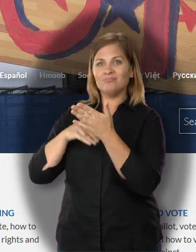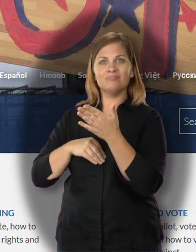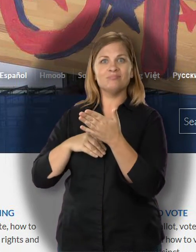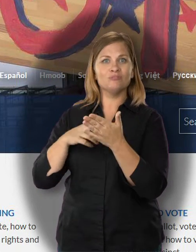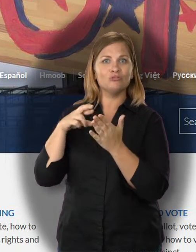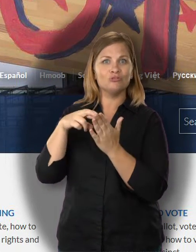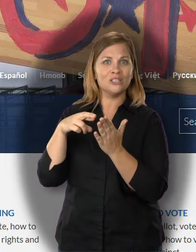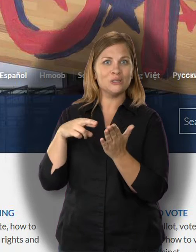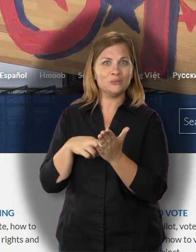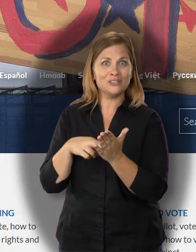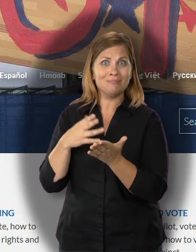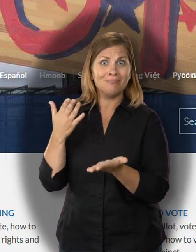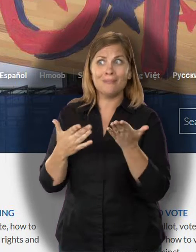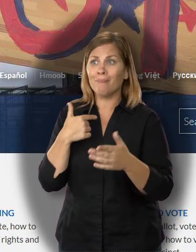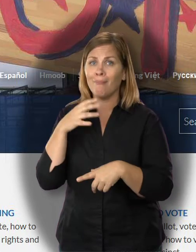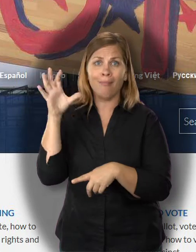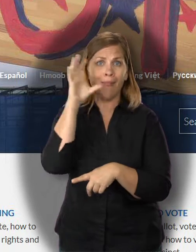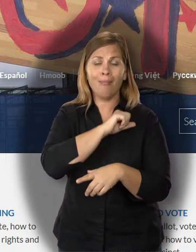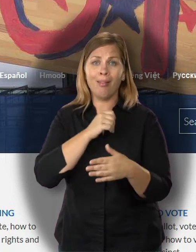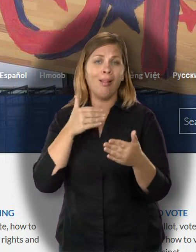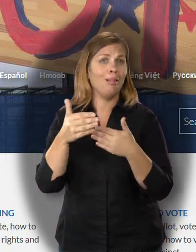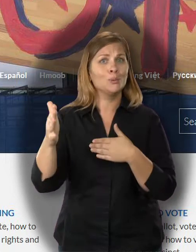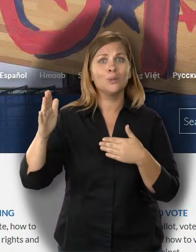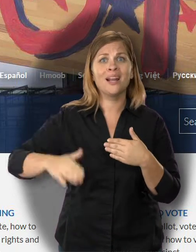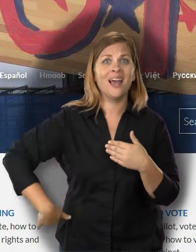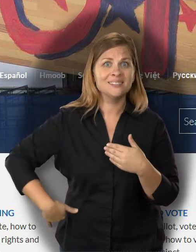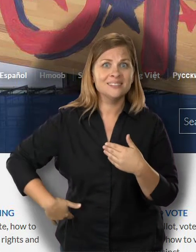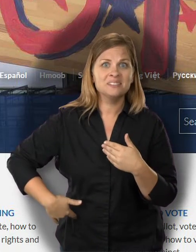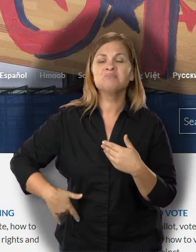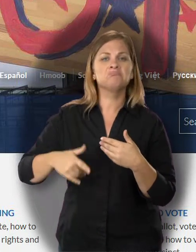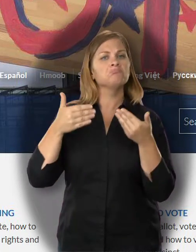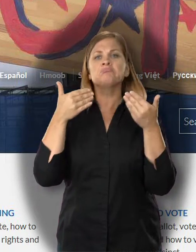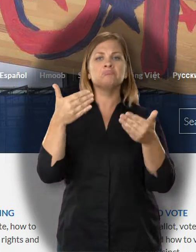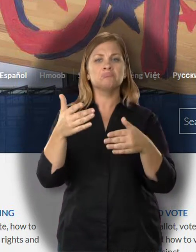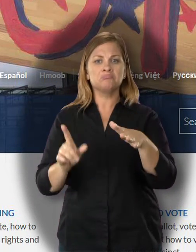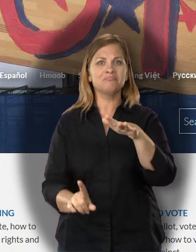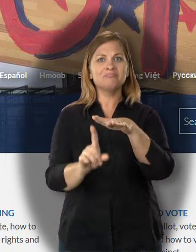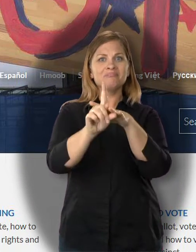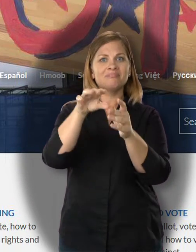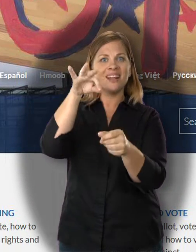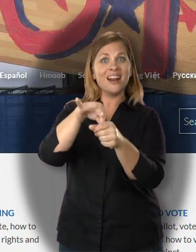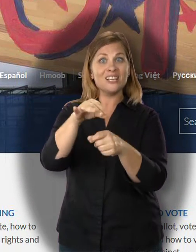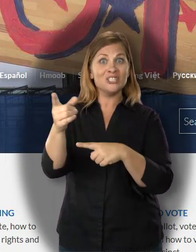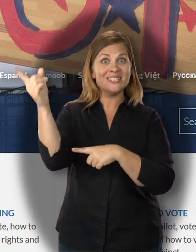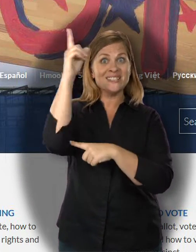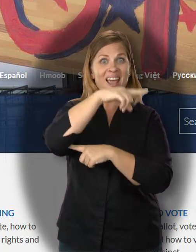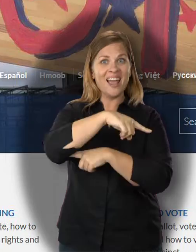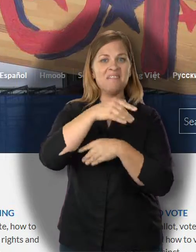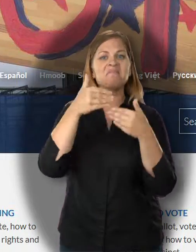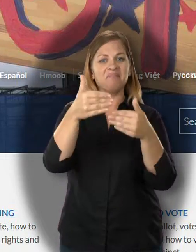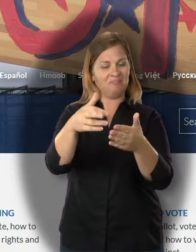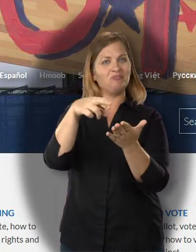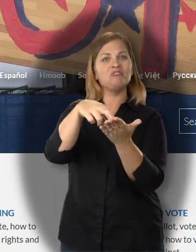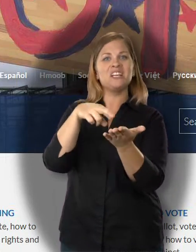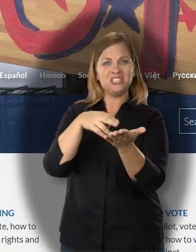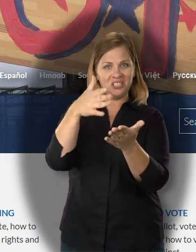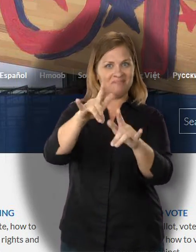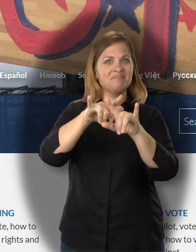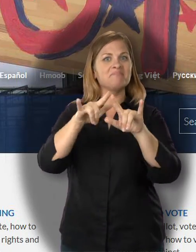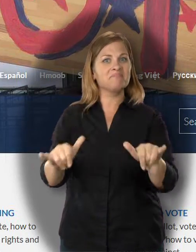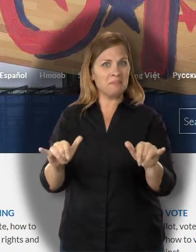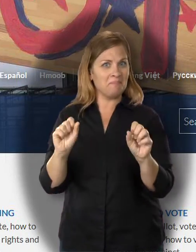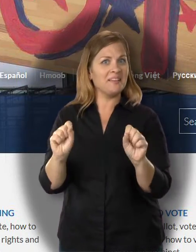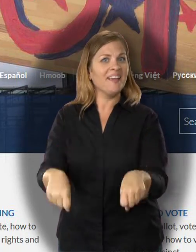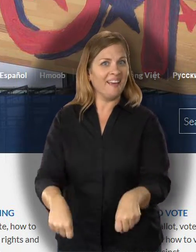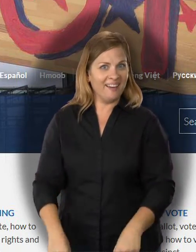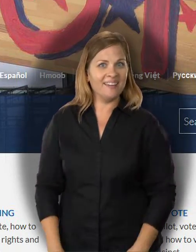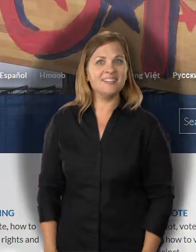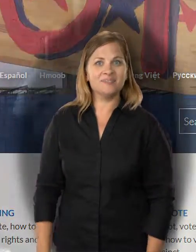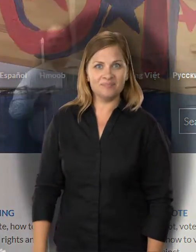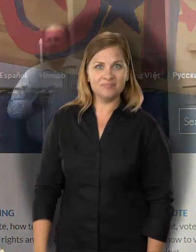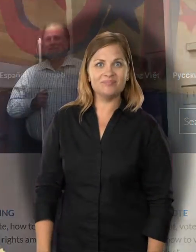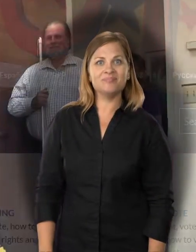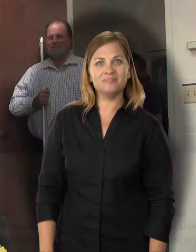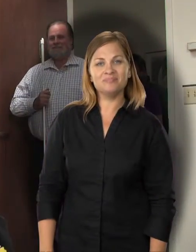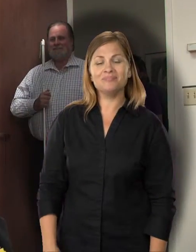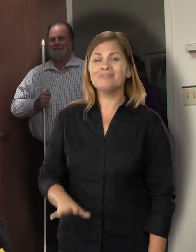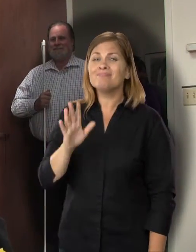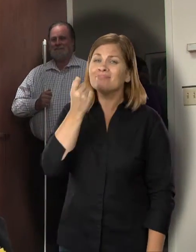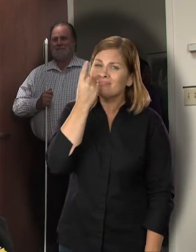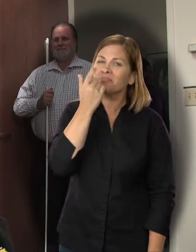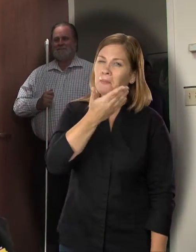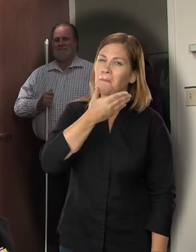If you miss the deadline you can register to vote when you go to vote.